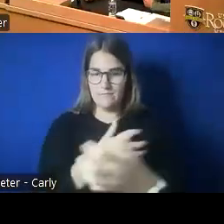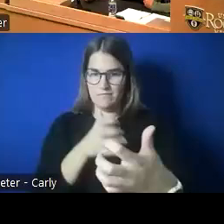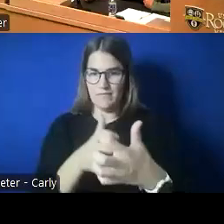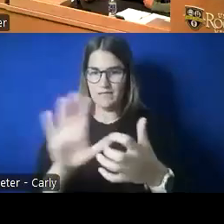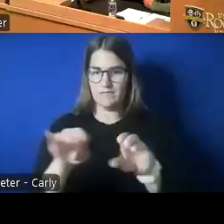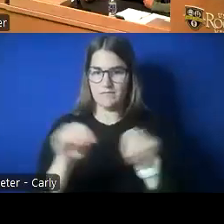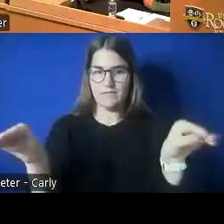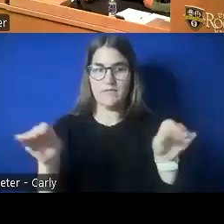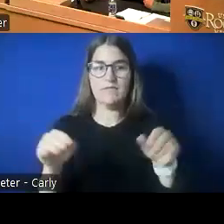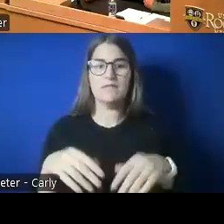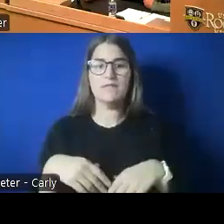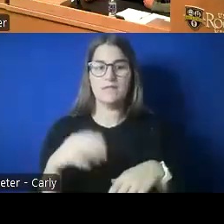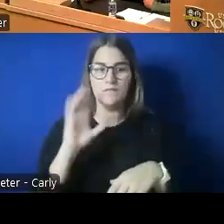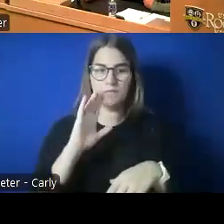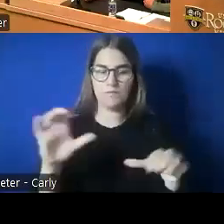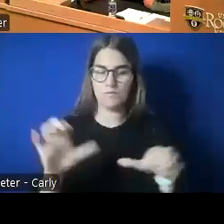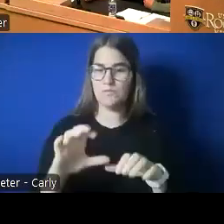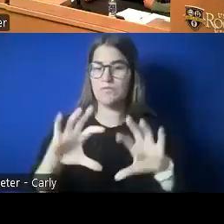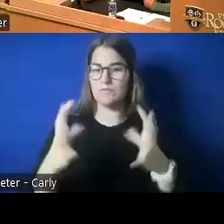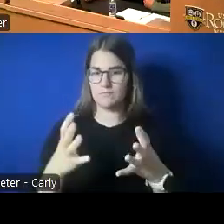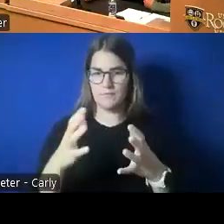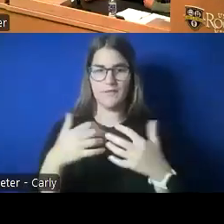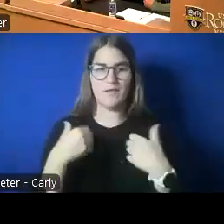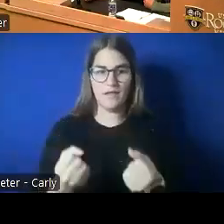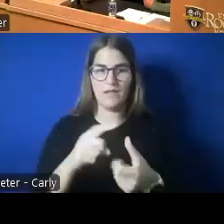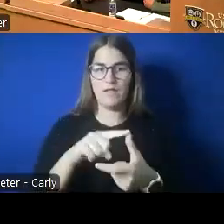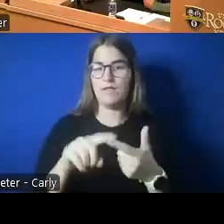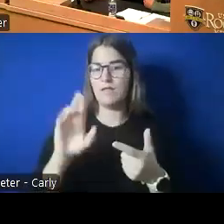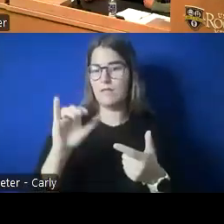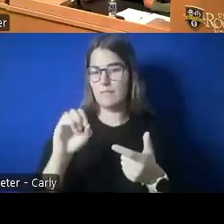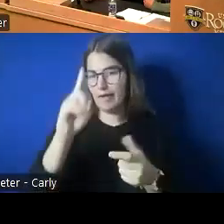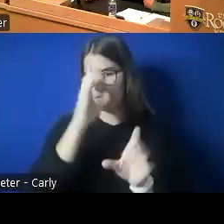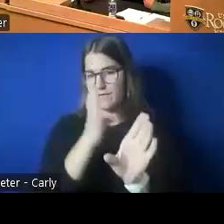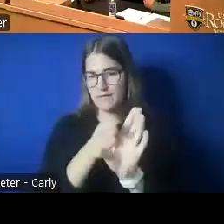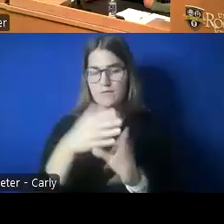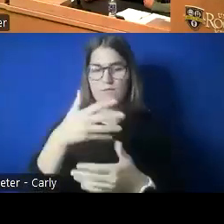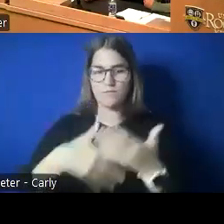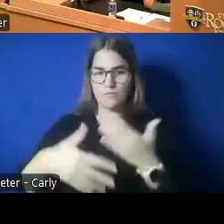Health bioc psychosocial and person centered approach um we also closely collaborate with